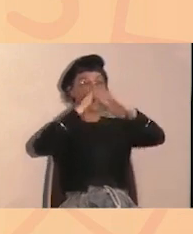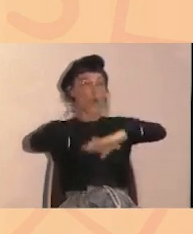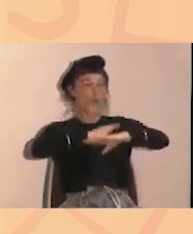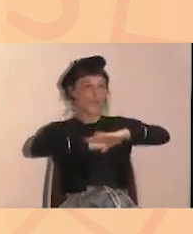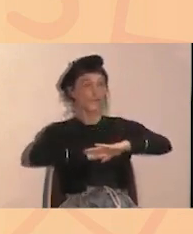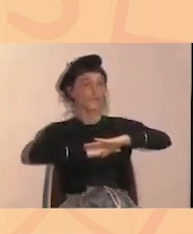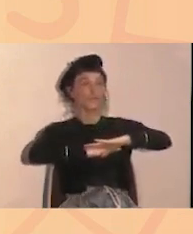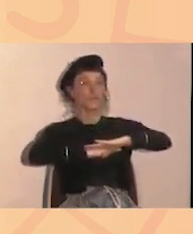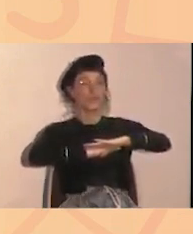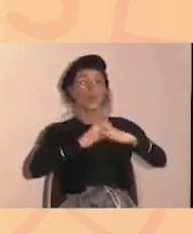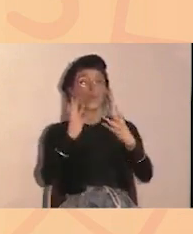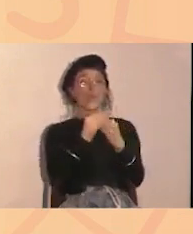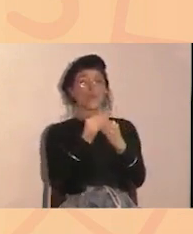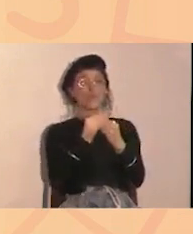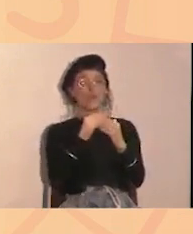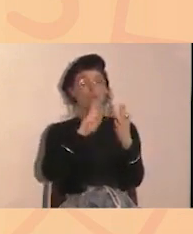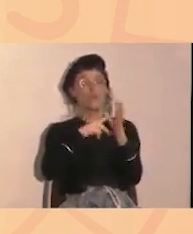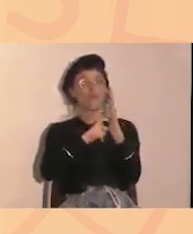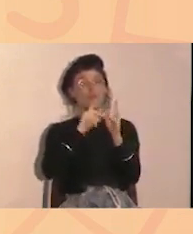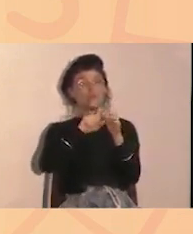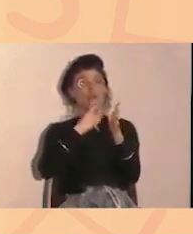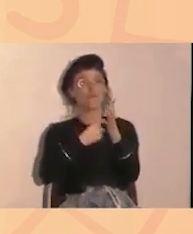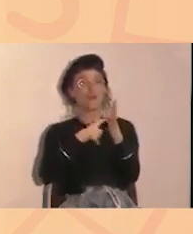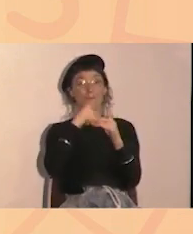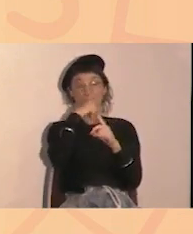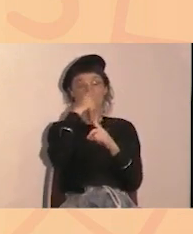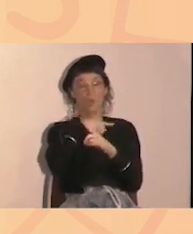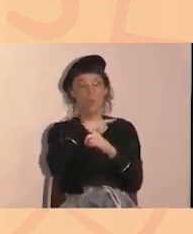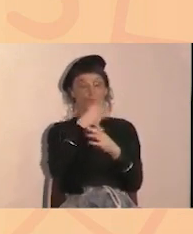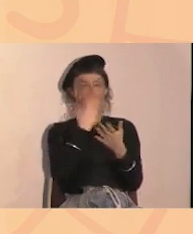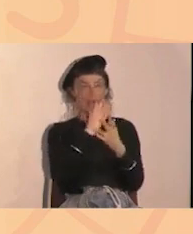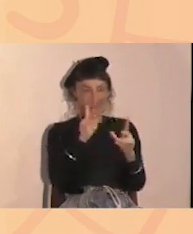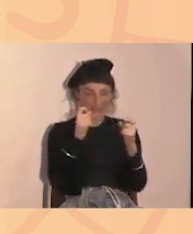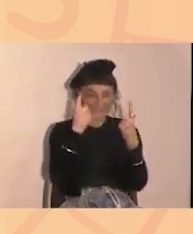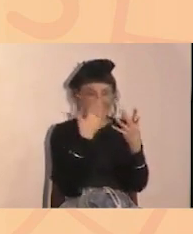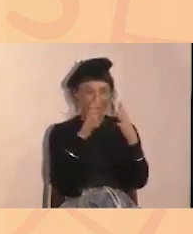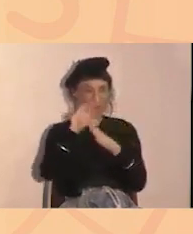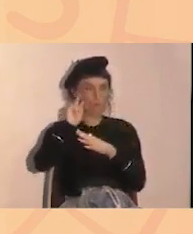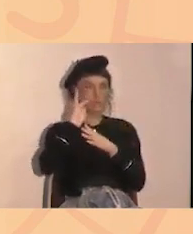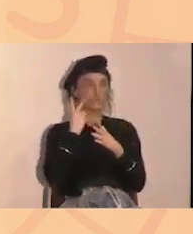kind of really getting a sense of how we centre Ngaanyatjara politics at the core of this exhibition and the story